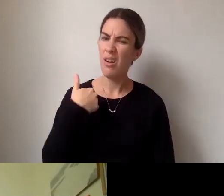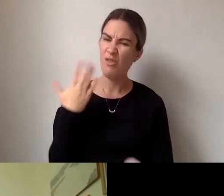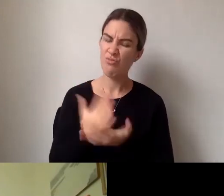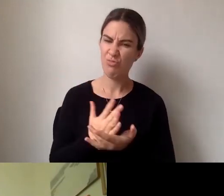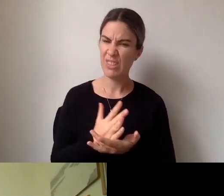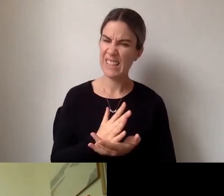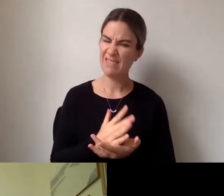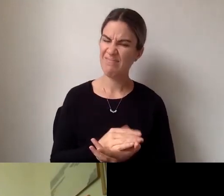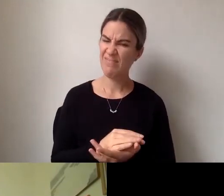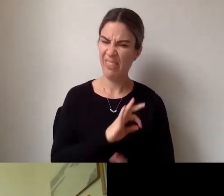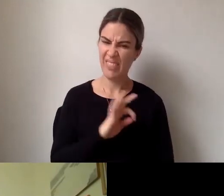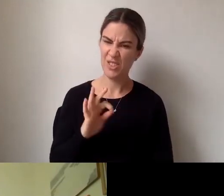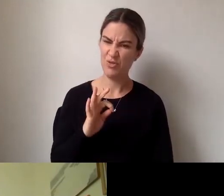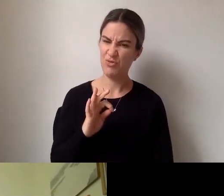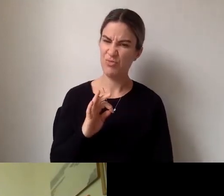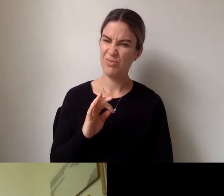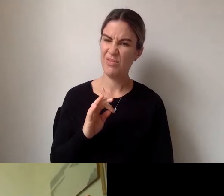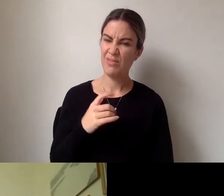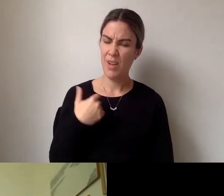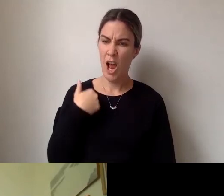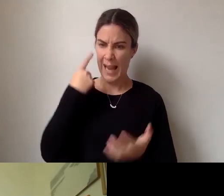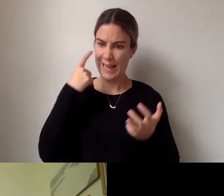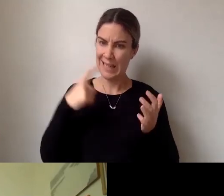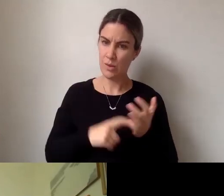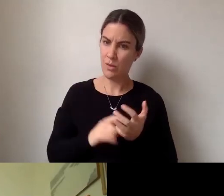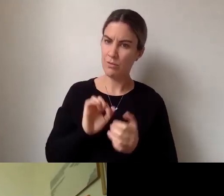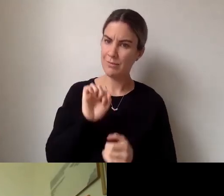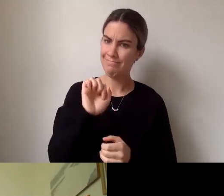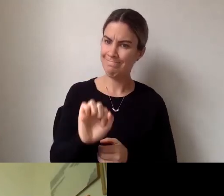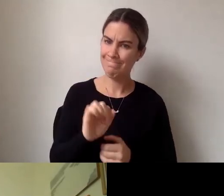that's an acknowledgement that this - that's a real thing that happens